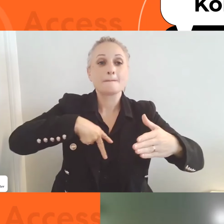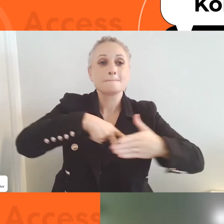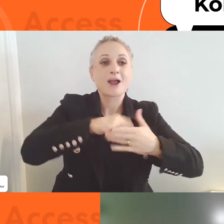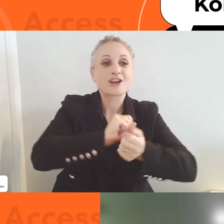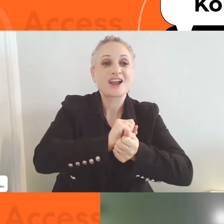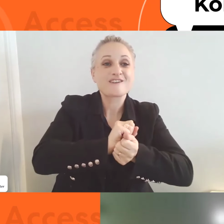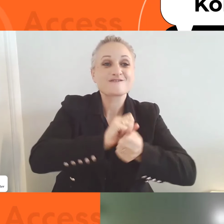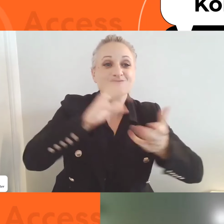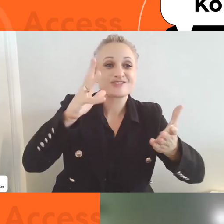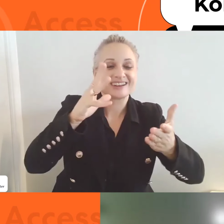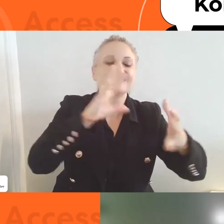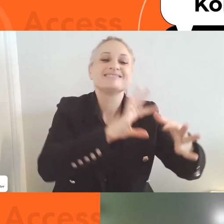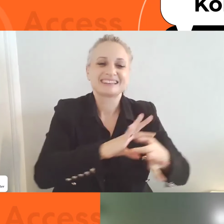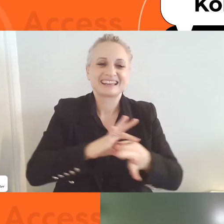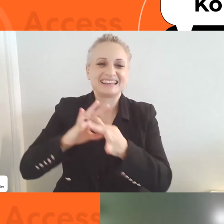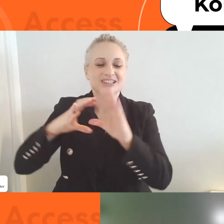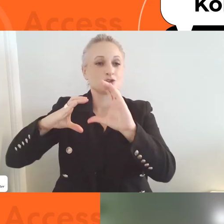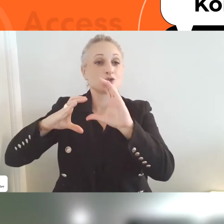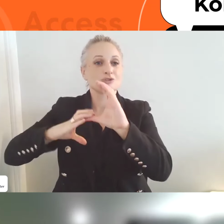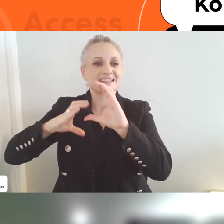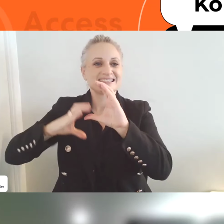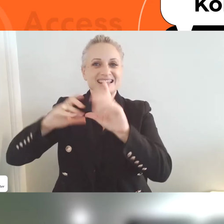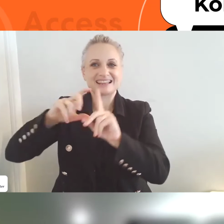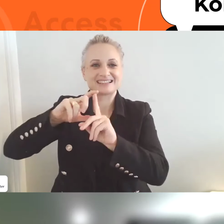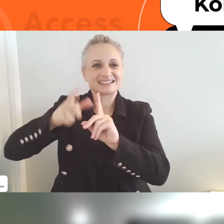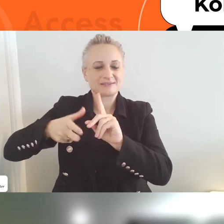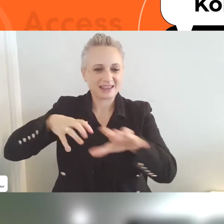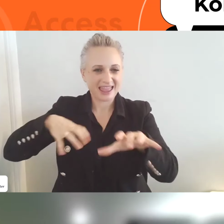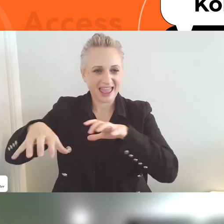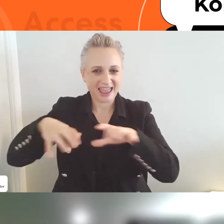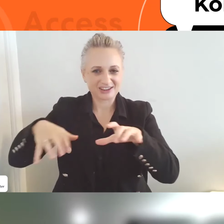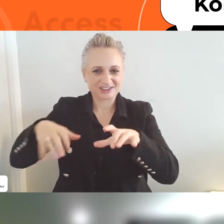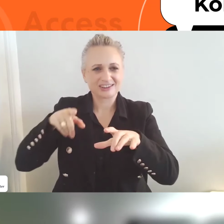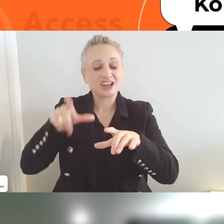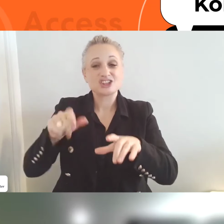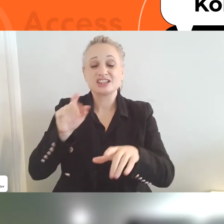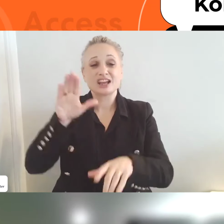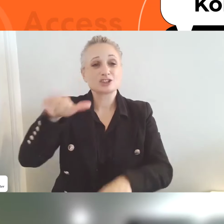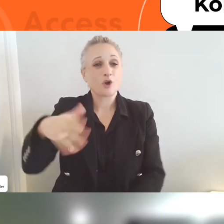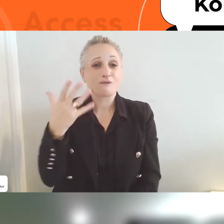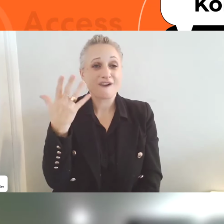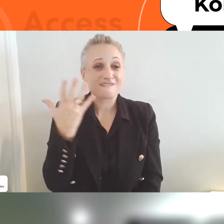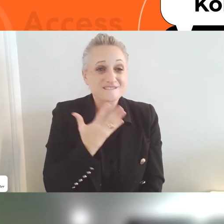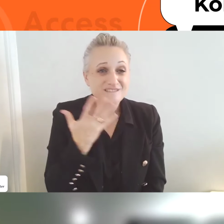Action. She has over 15 years of experience as an accessibility